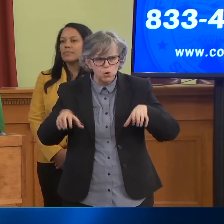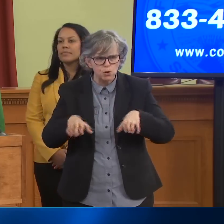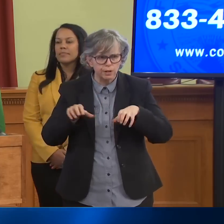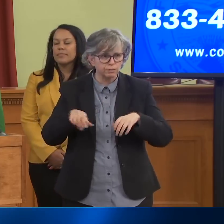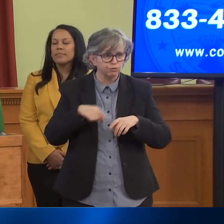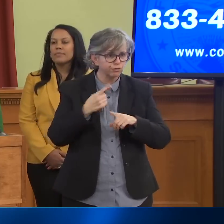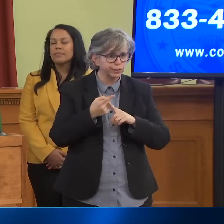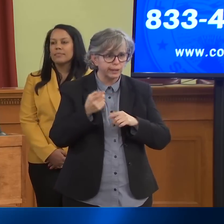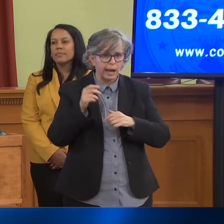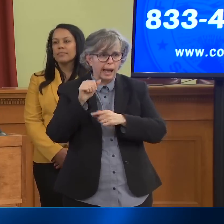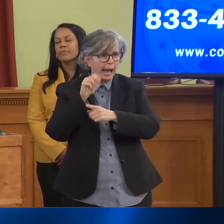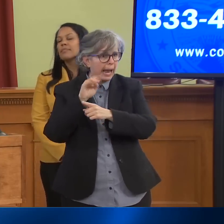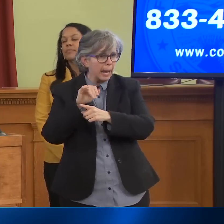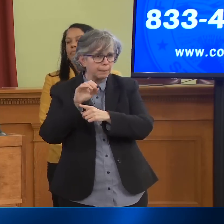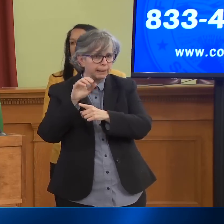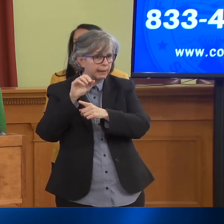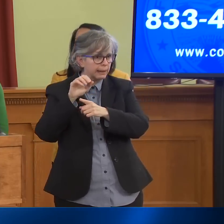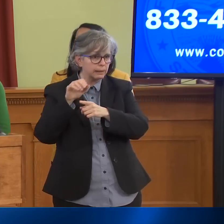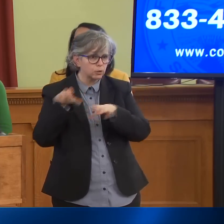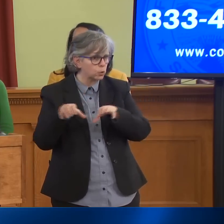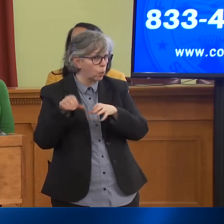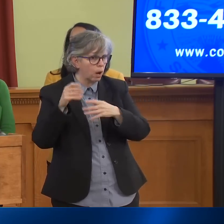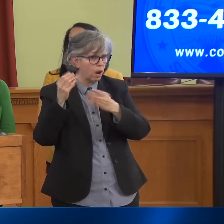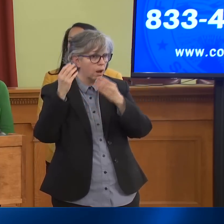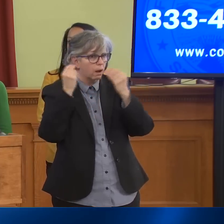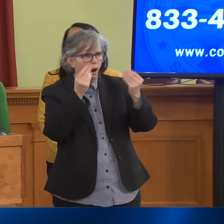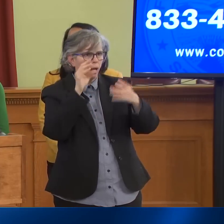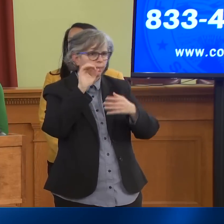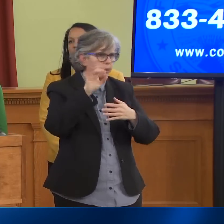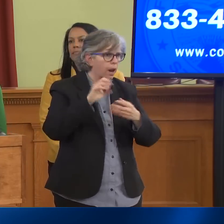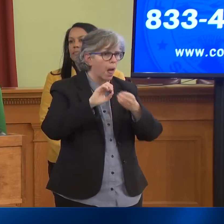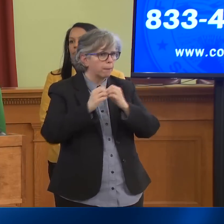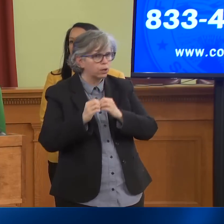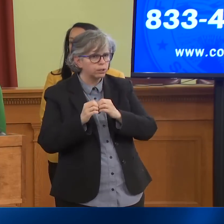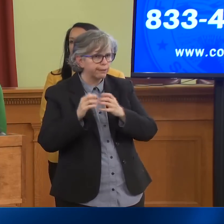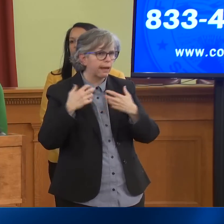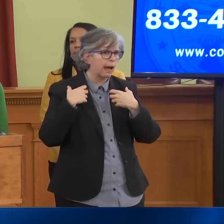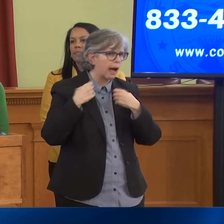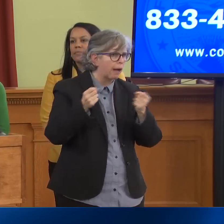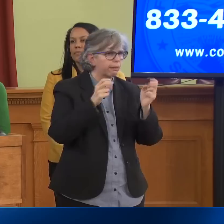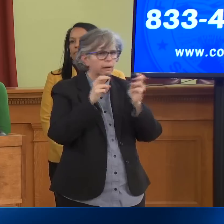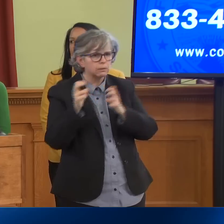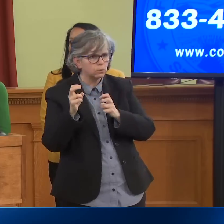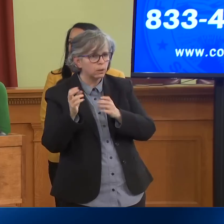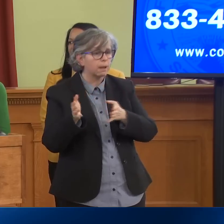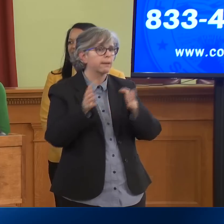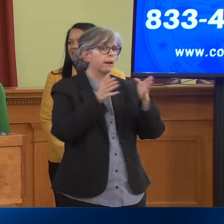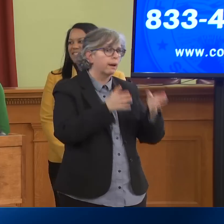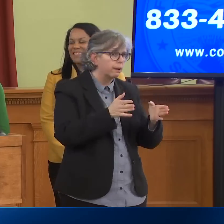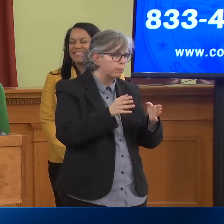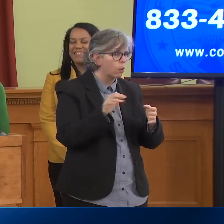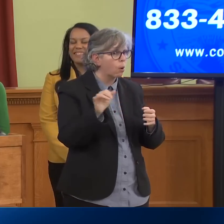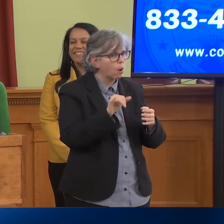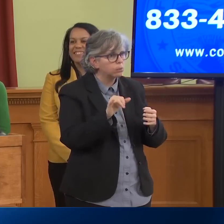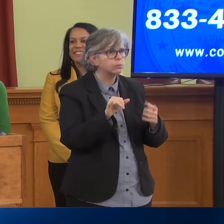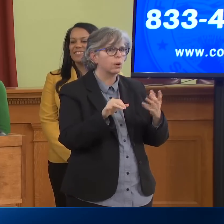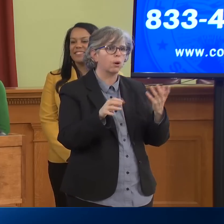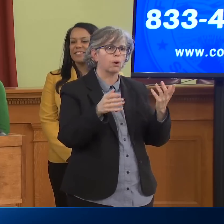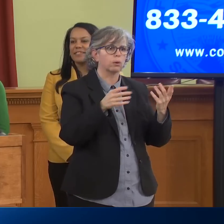ASKED US TO DO AND THAT WE HAVE A TEAM OF PEOPLE WORKING ON IN THE ADMINISTRATION IS NOT ONLY TO DO WHAT AMY IS DOING TO KEEP